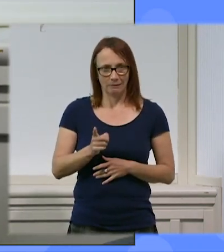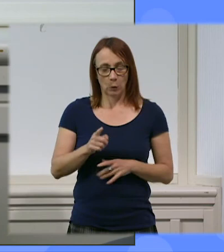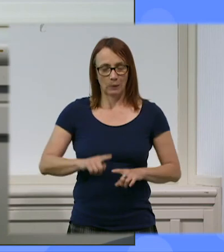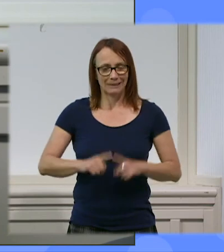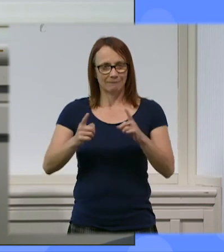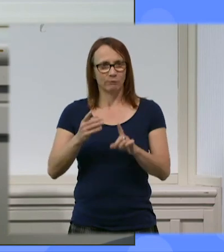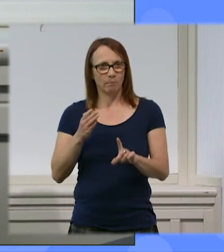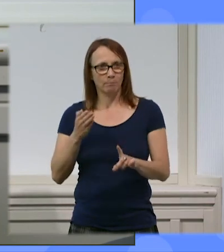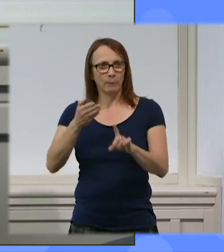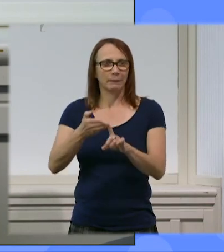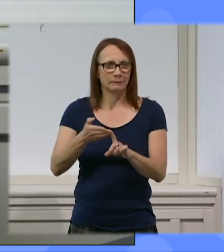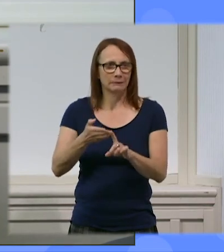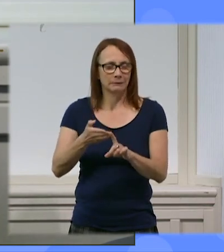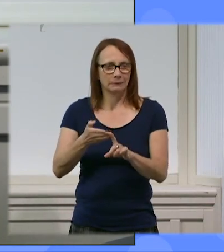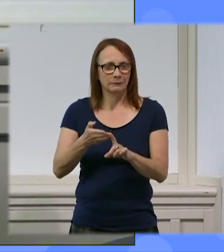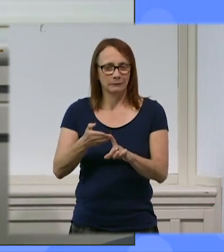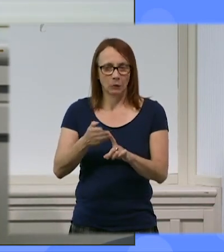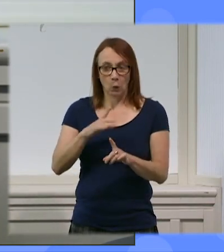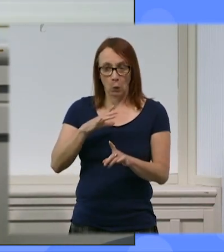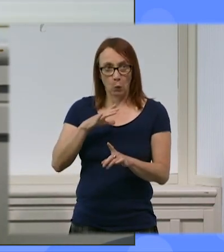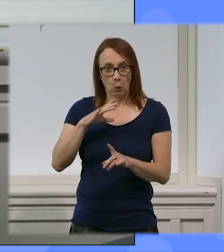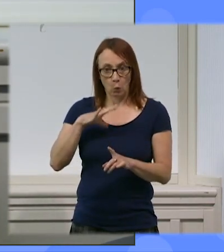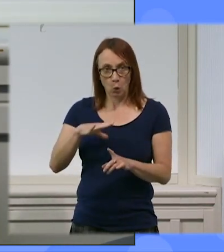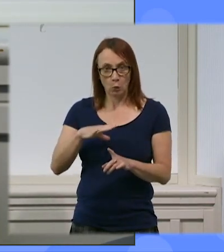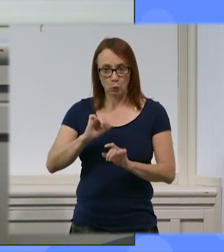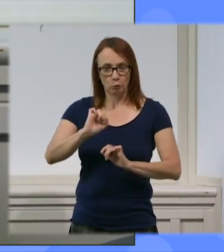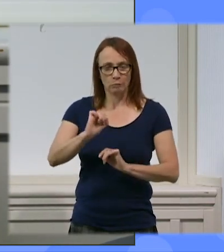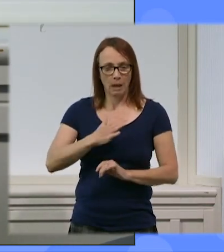they are set up to deliver benefits to their membership which means their